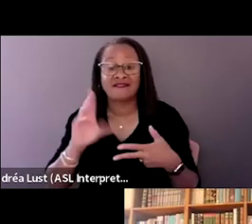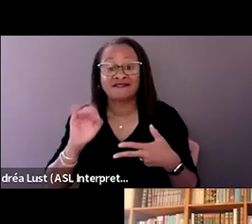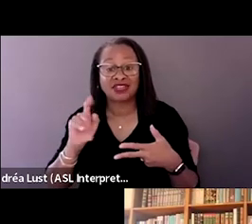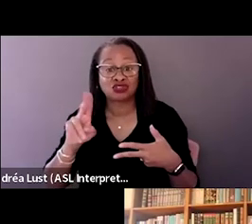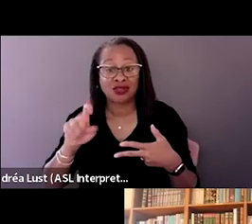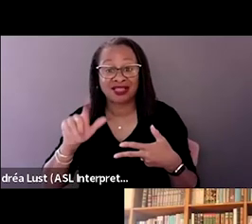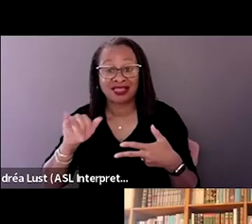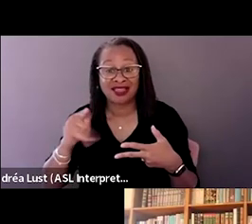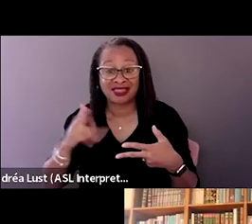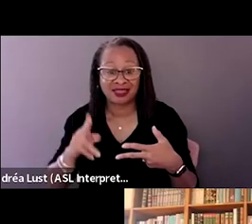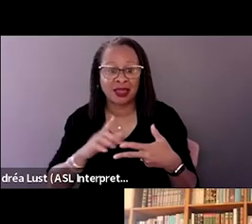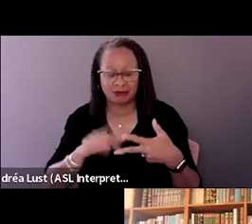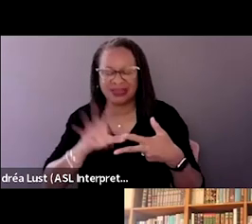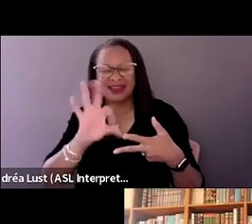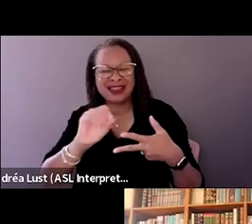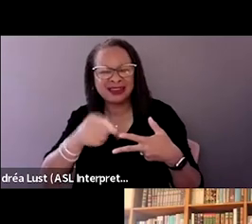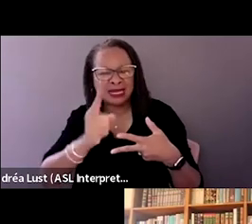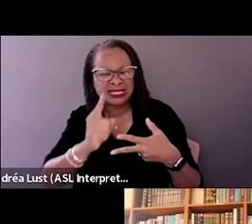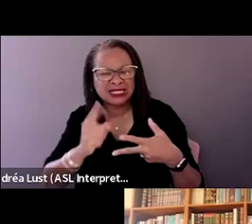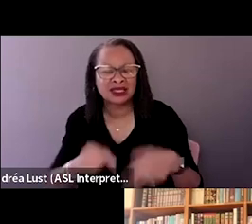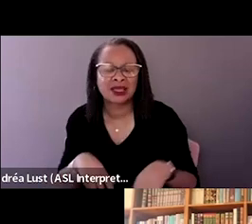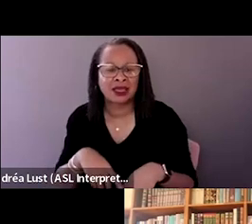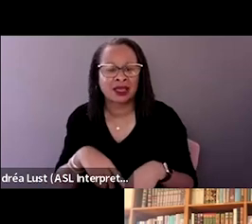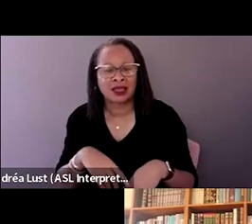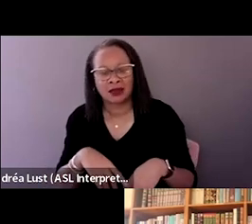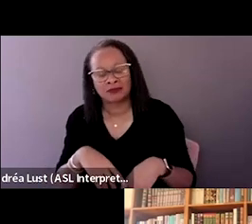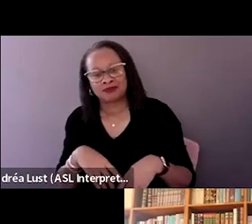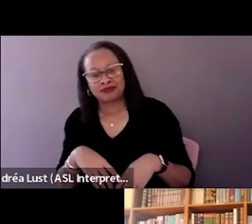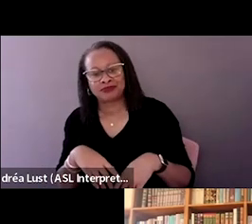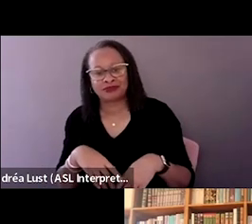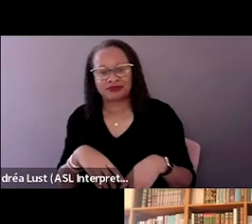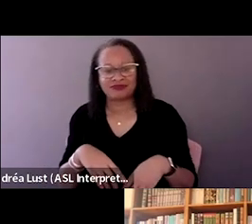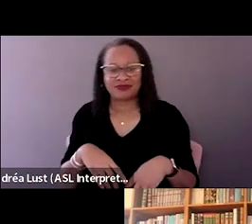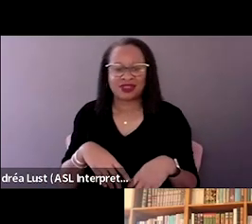meaning 90 minutes. But it's three a year for cinema documentary.